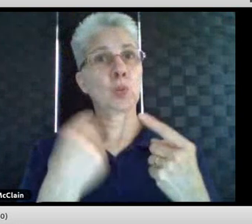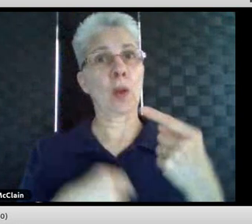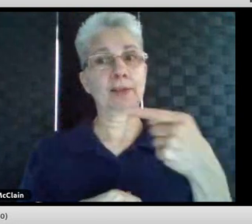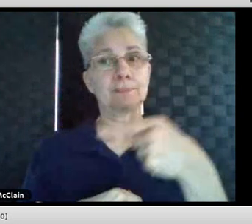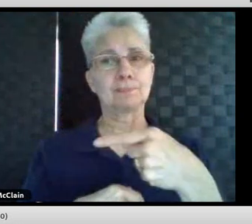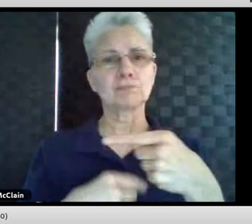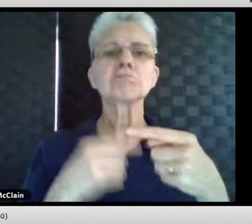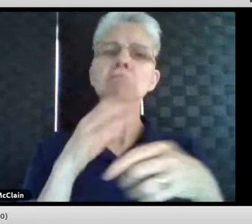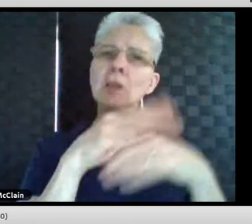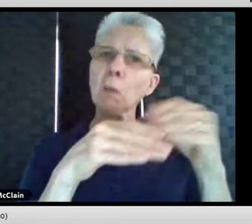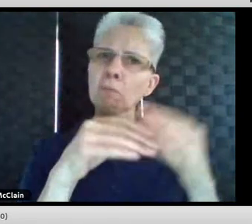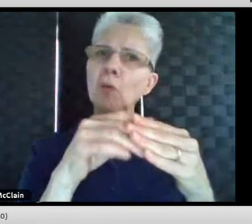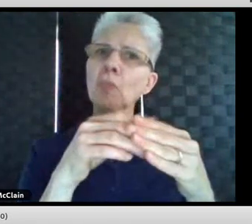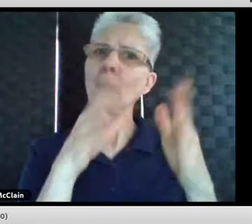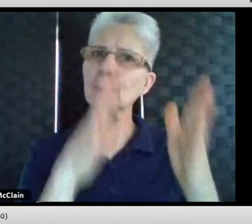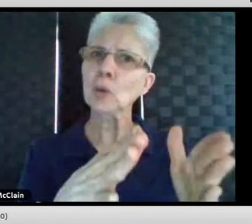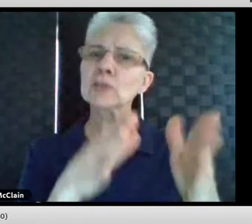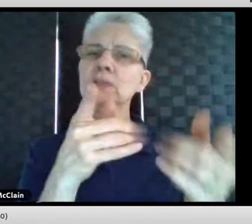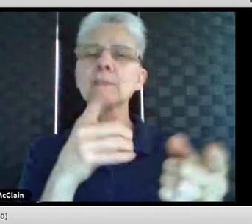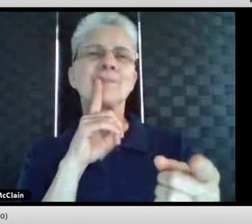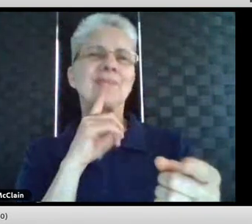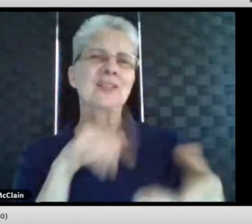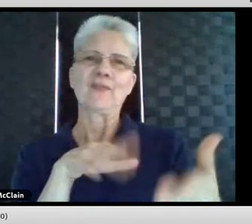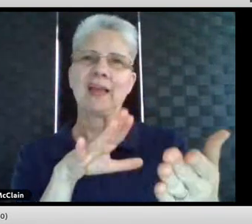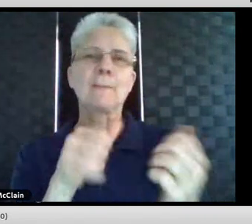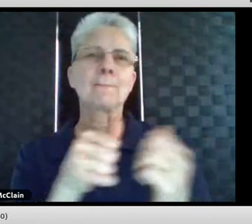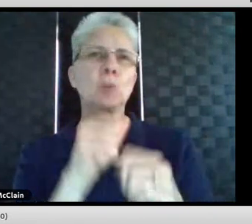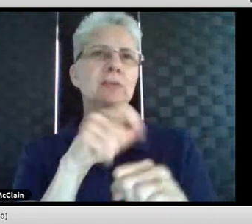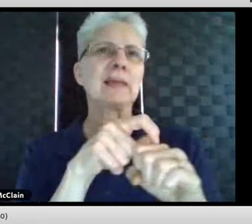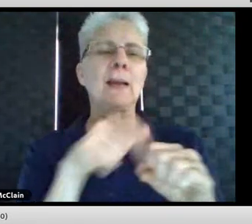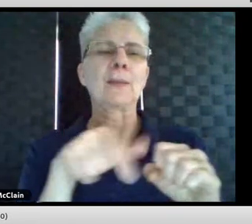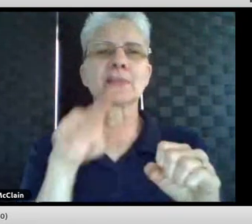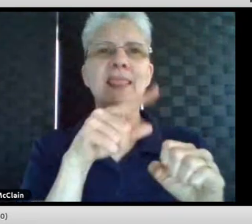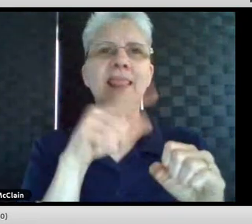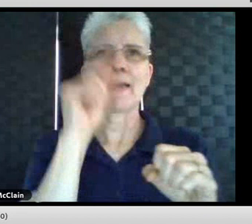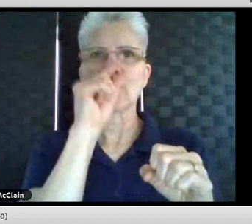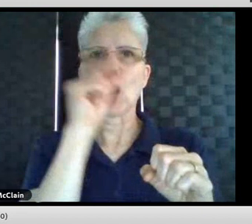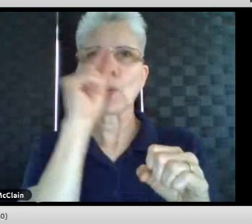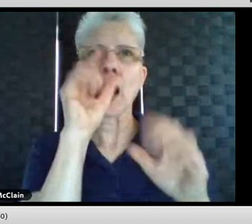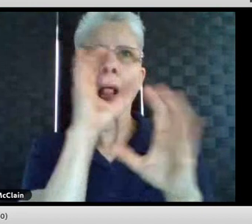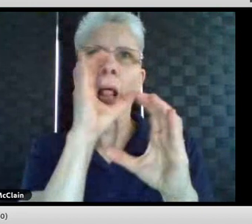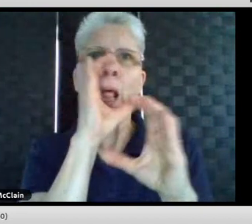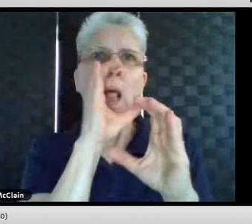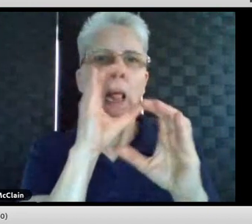because let's face it. Most times, they've Googled it to death and got nothing that they wanted,